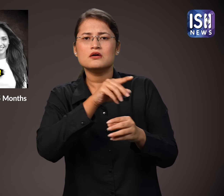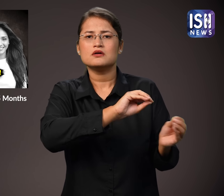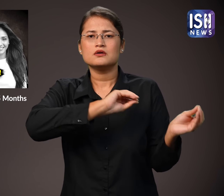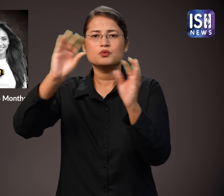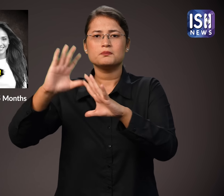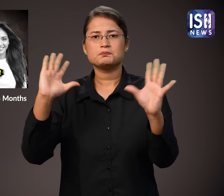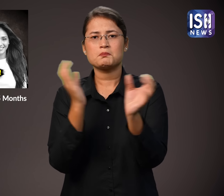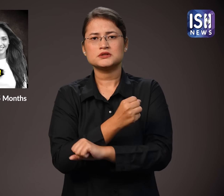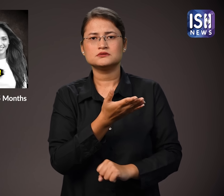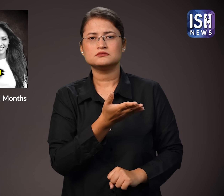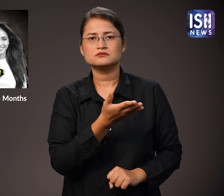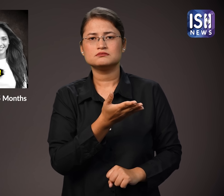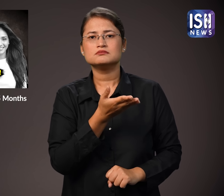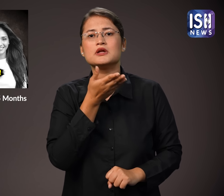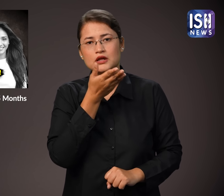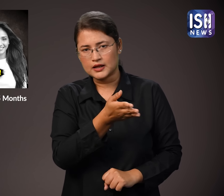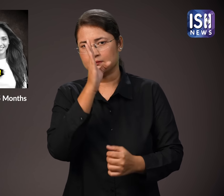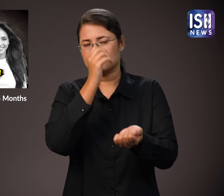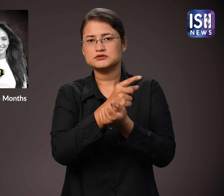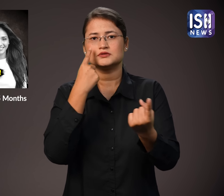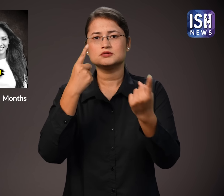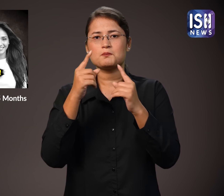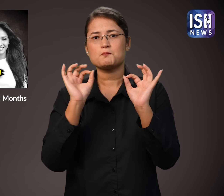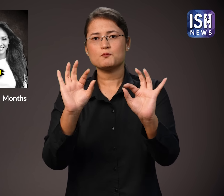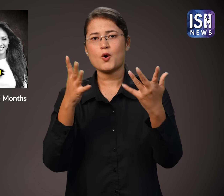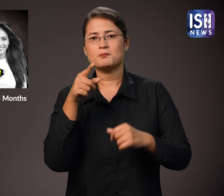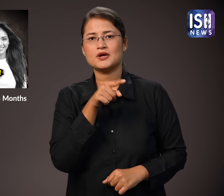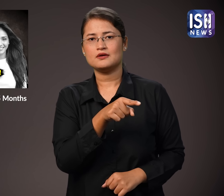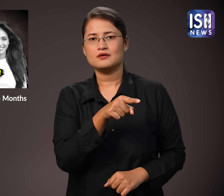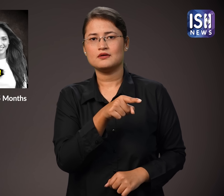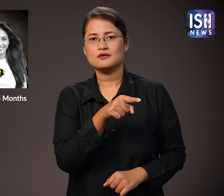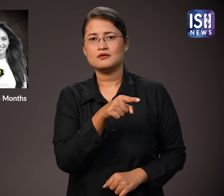The failure to submit this crucial evidence indicated poor quality of the investigation.